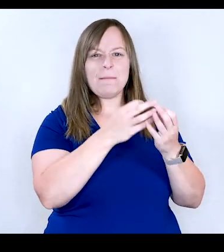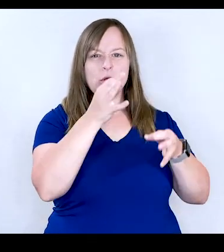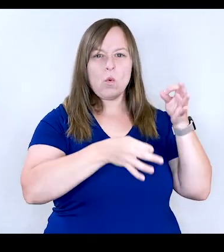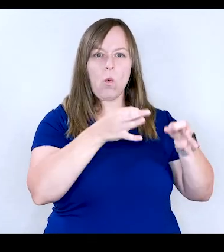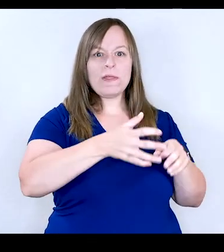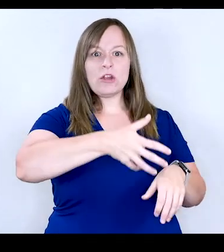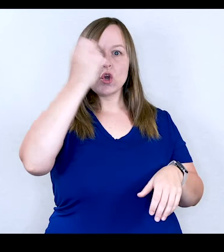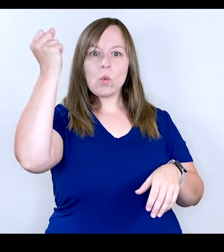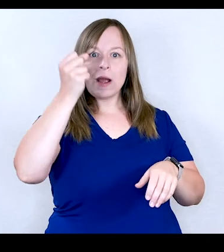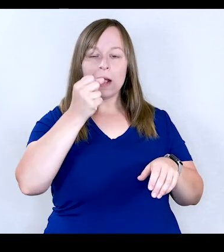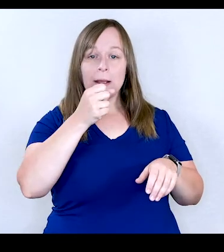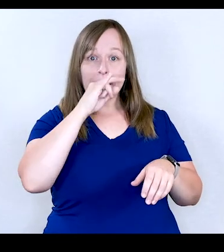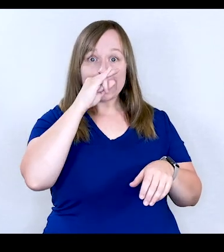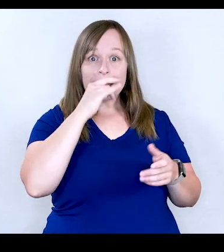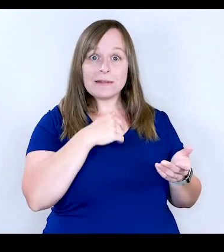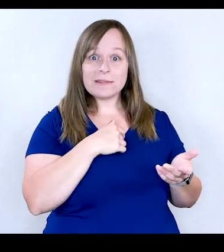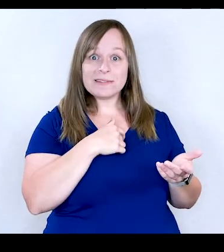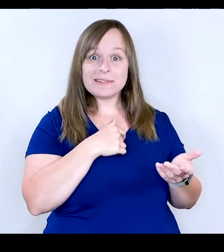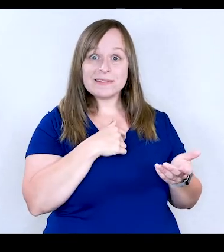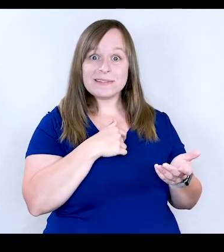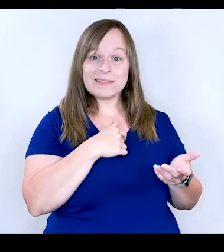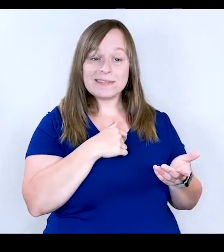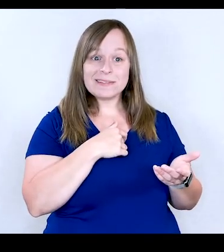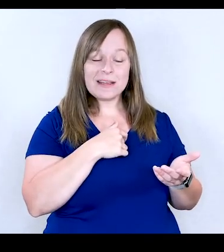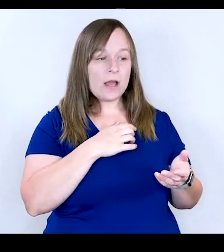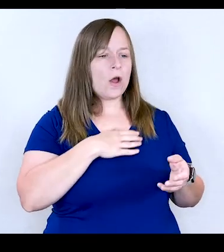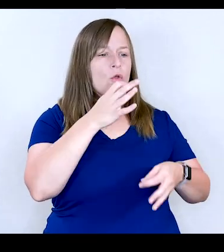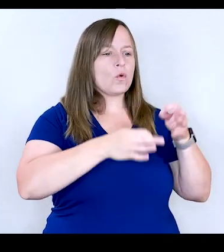my kids because of this horrible injury. And the court said I don't remember on